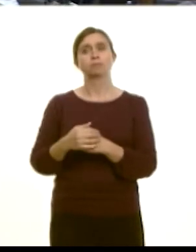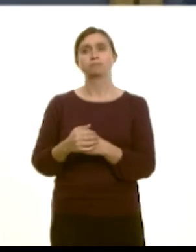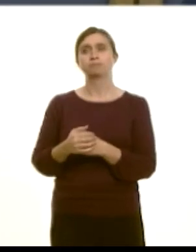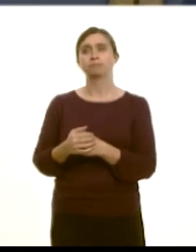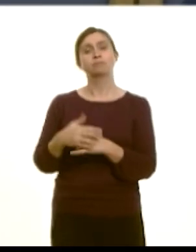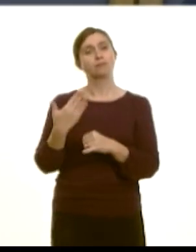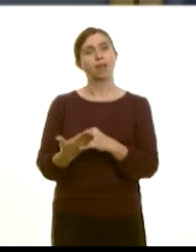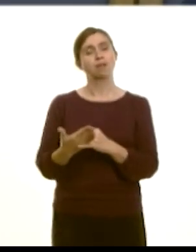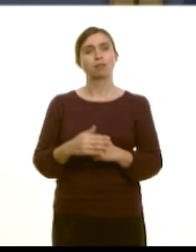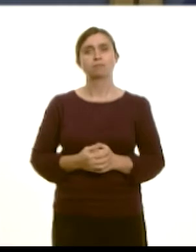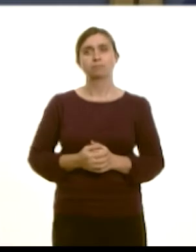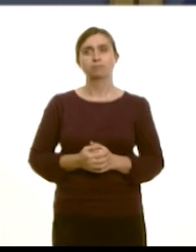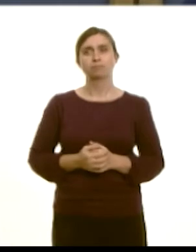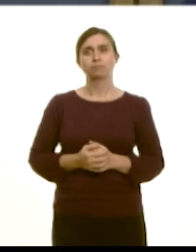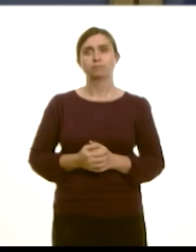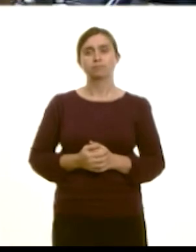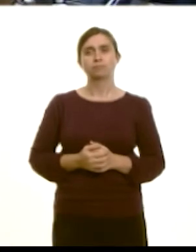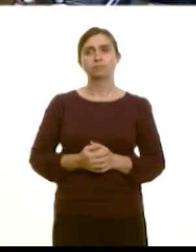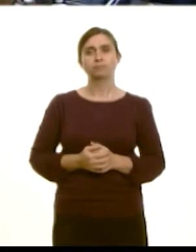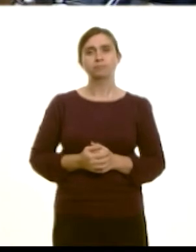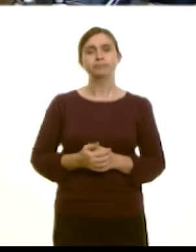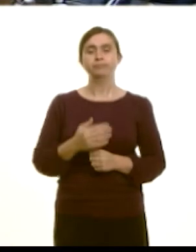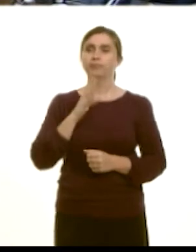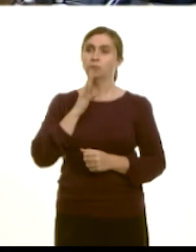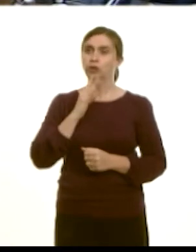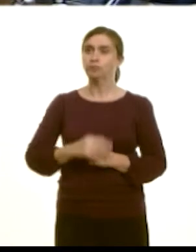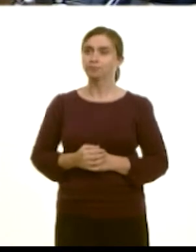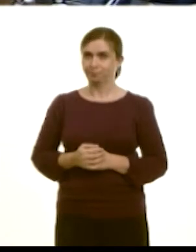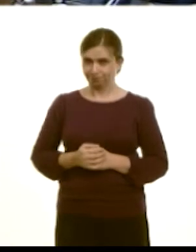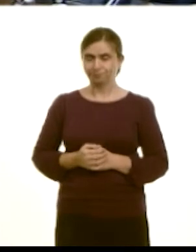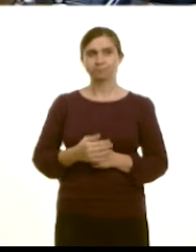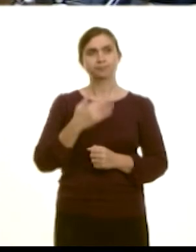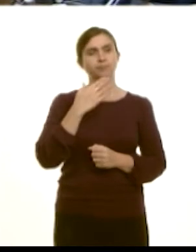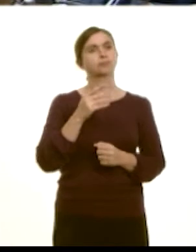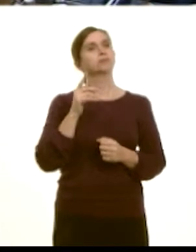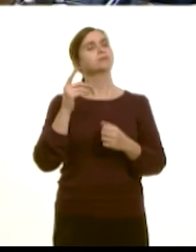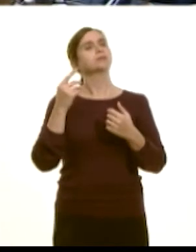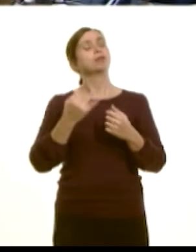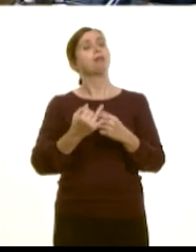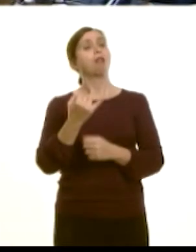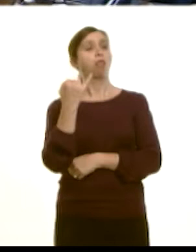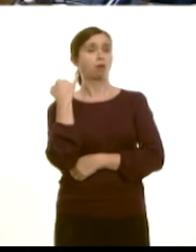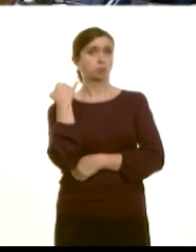Aled Roberts: First Minister, the statement made last weekó.